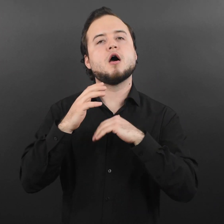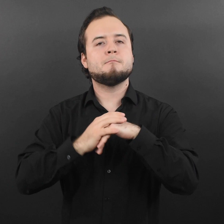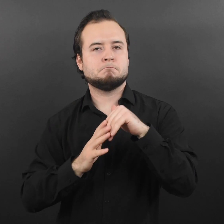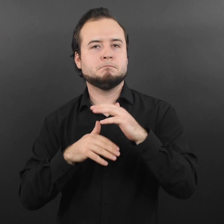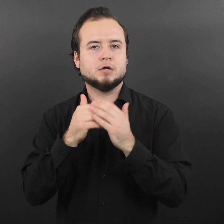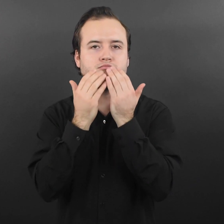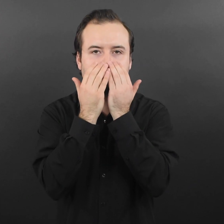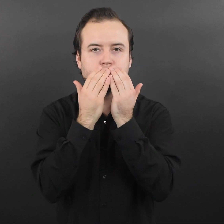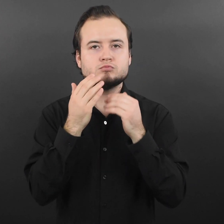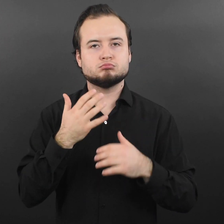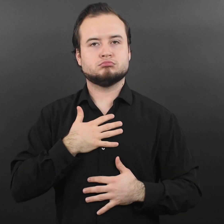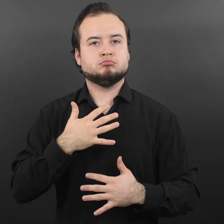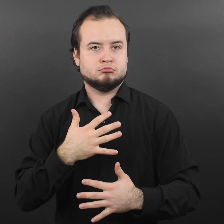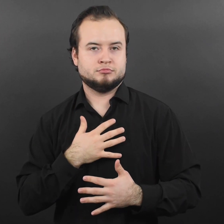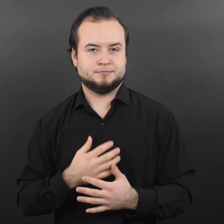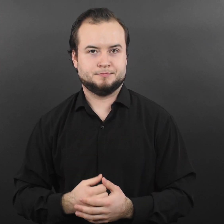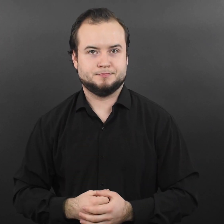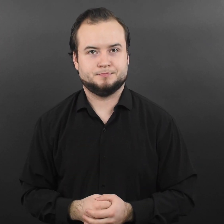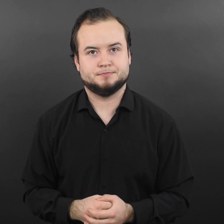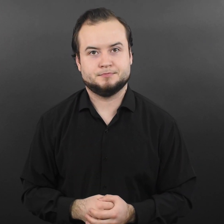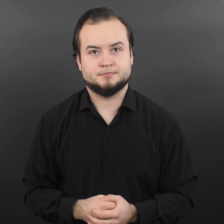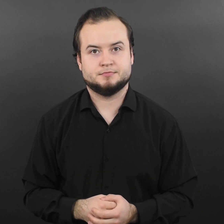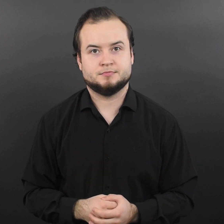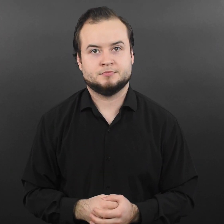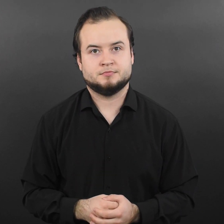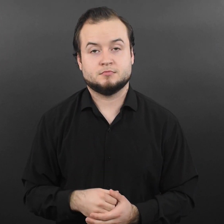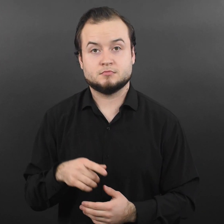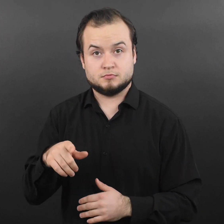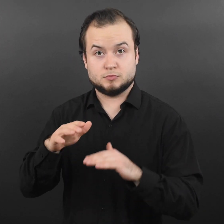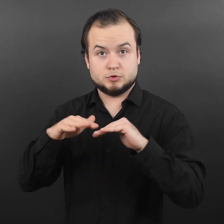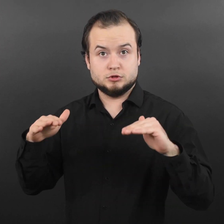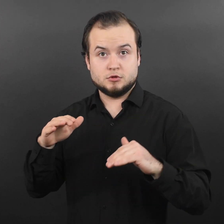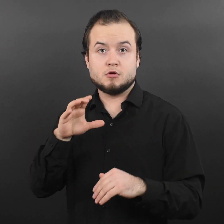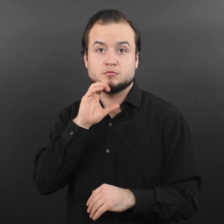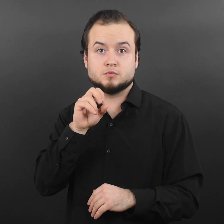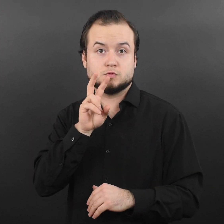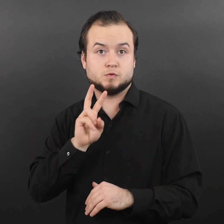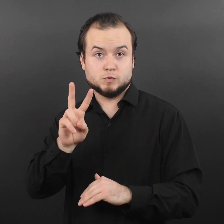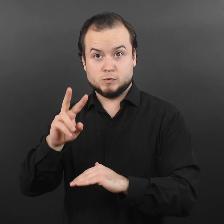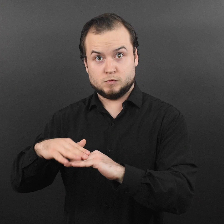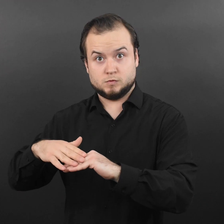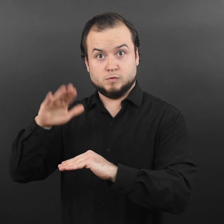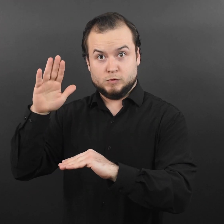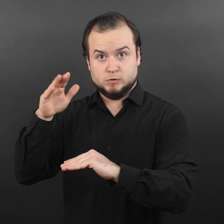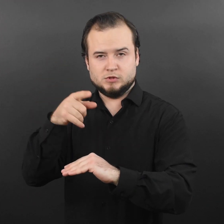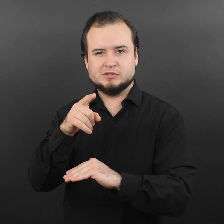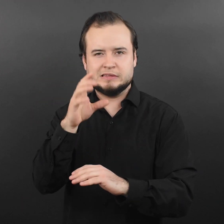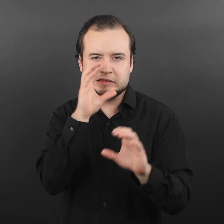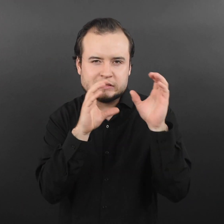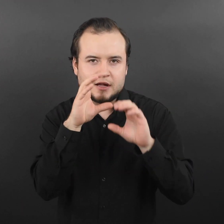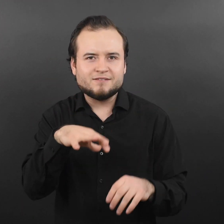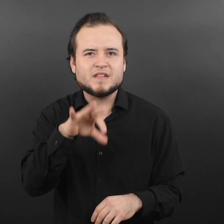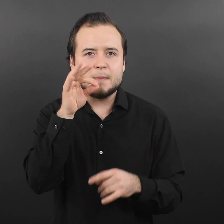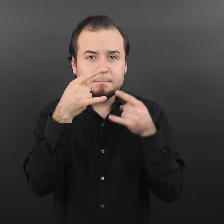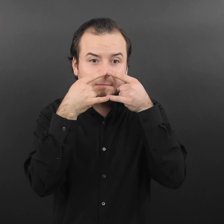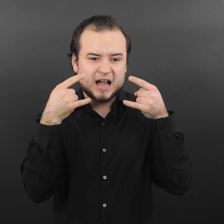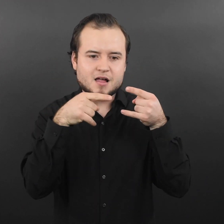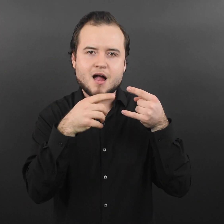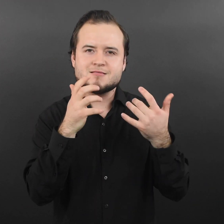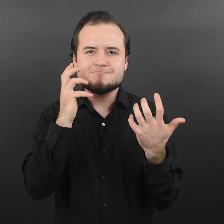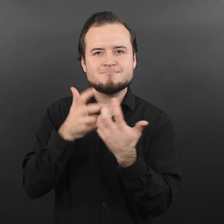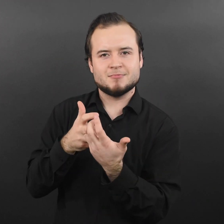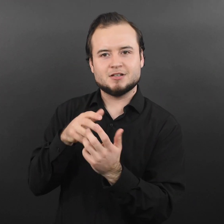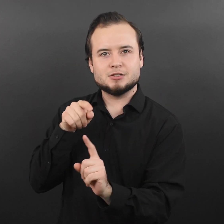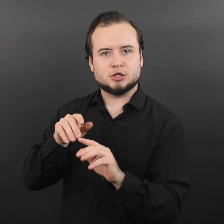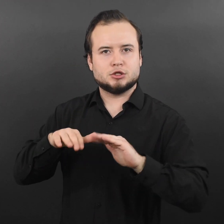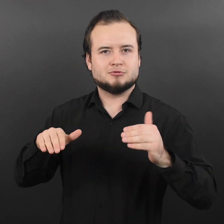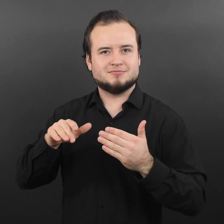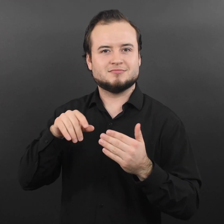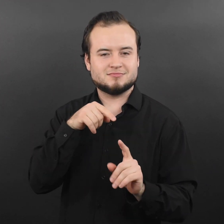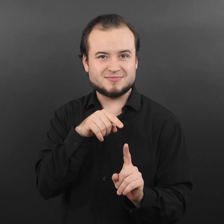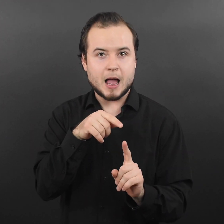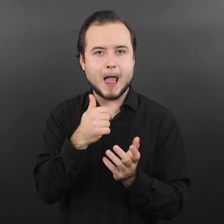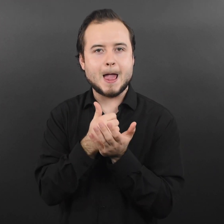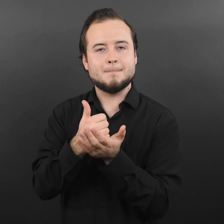• For children 2 years and older, find a mask that is made for children to help ensure proper fit.